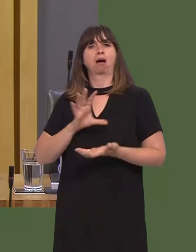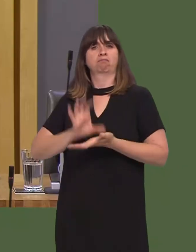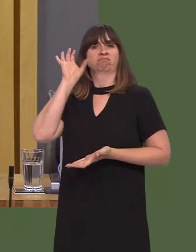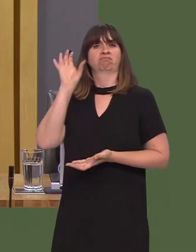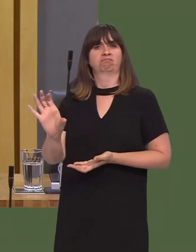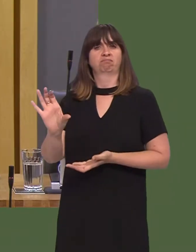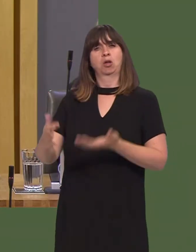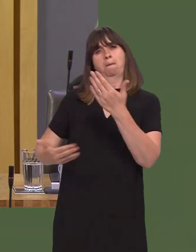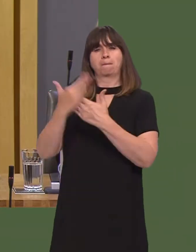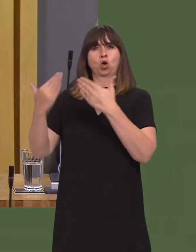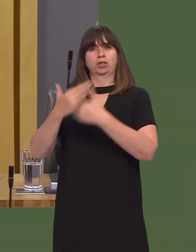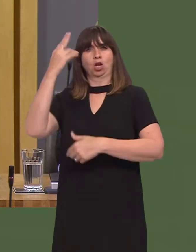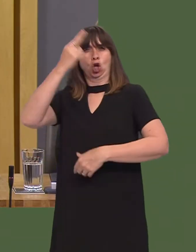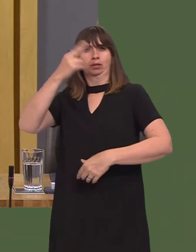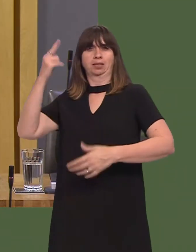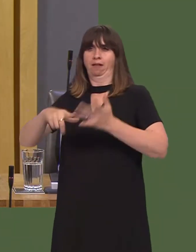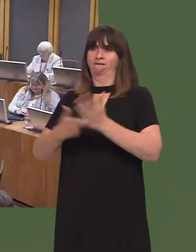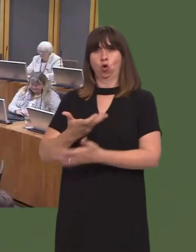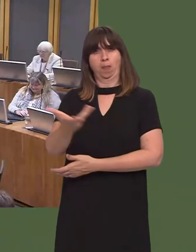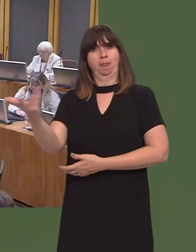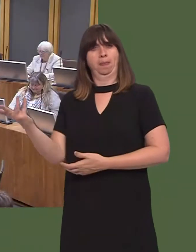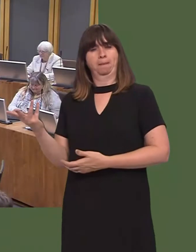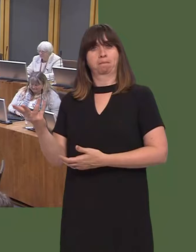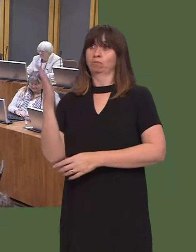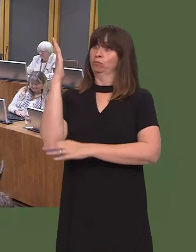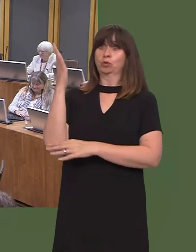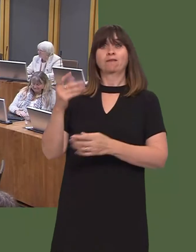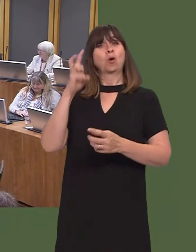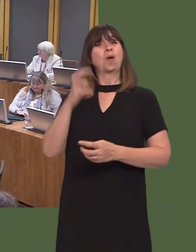in modern health facilities for our people, and this is a great example of that happening